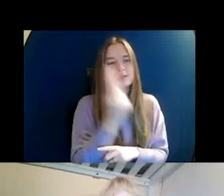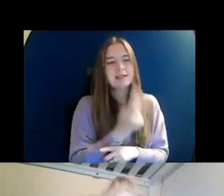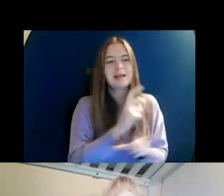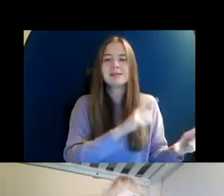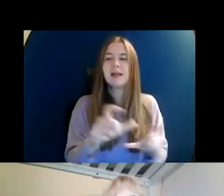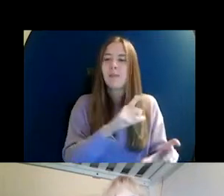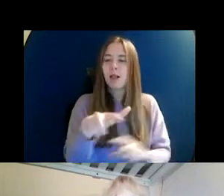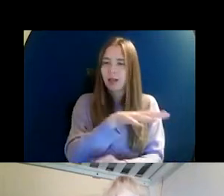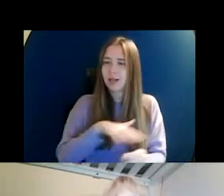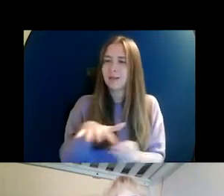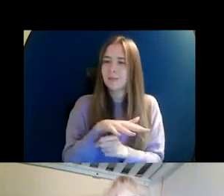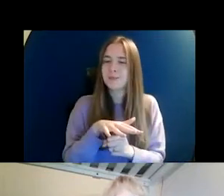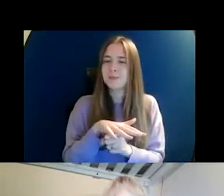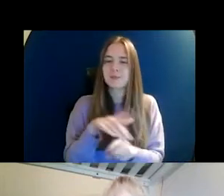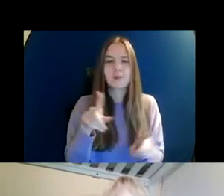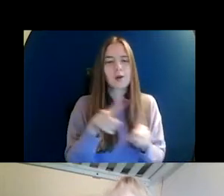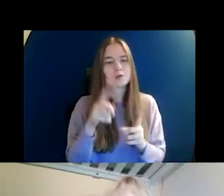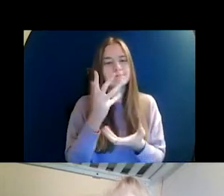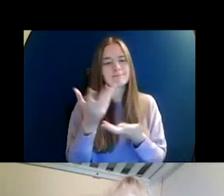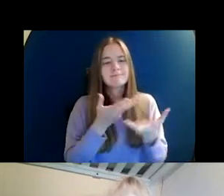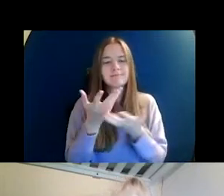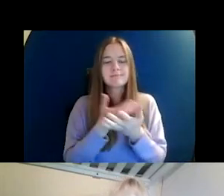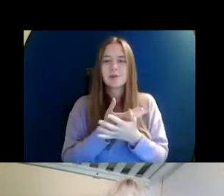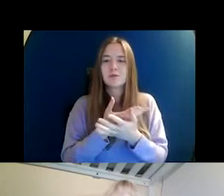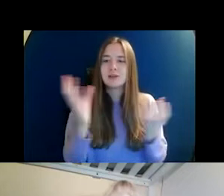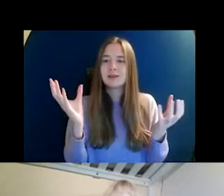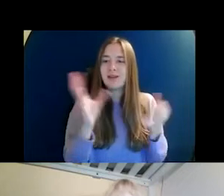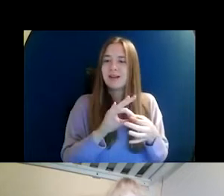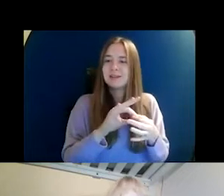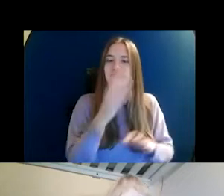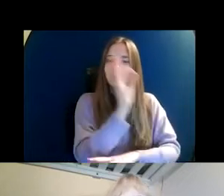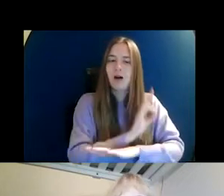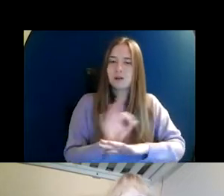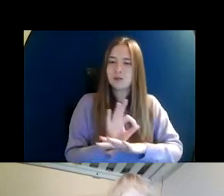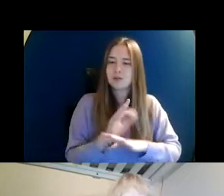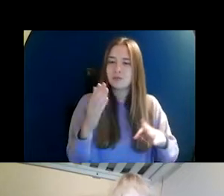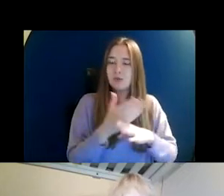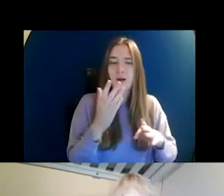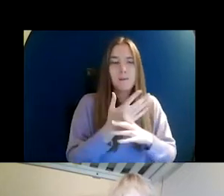So I'll also be talking about how Collective Architecture as a practice has been responding to the climate crisis,